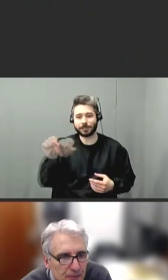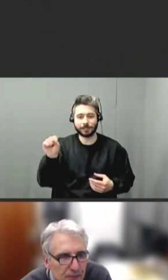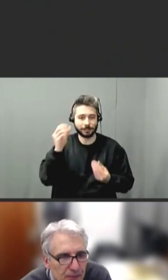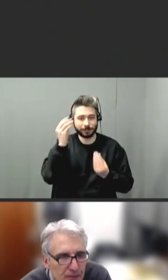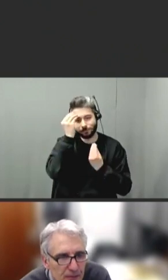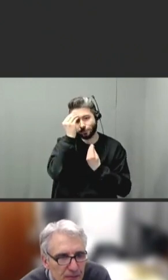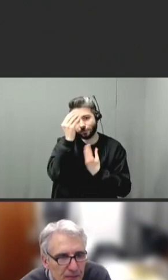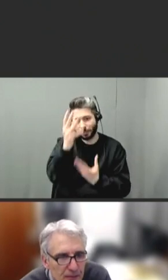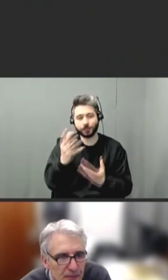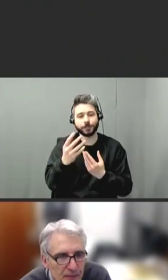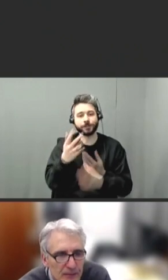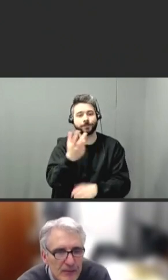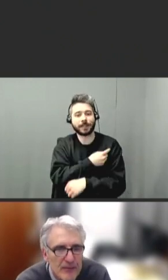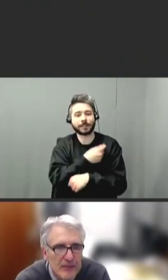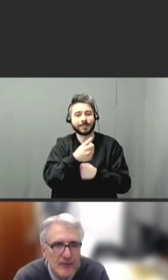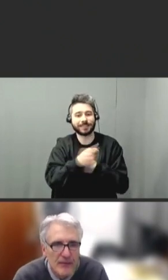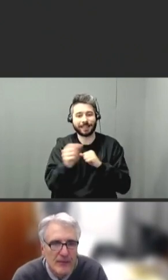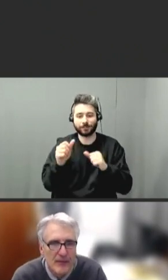strategies to address that as part of your report.